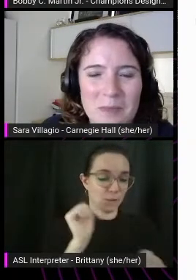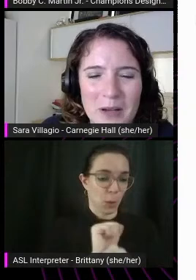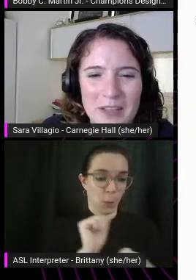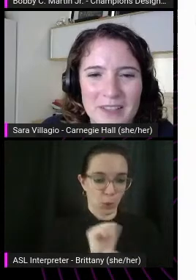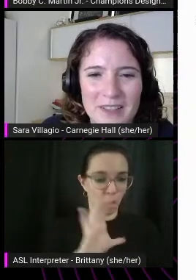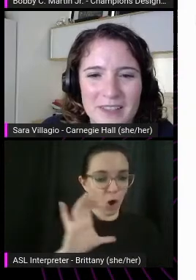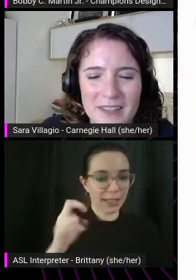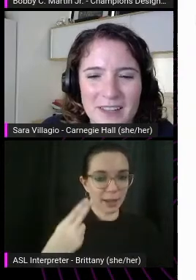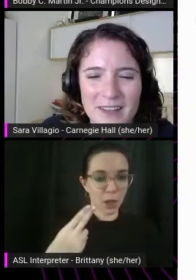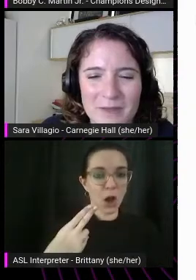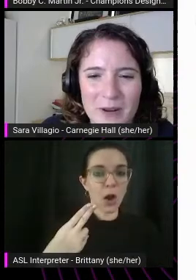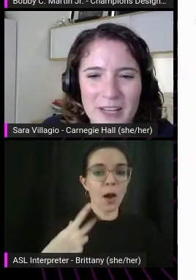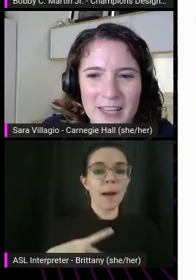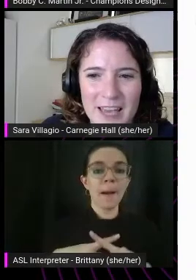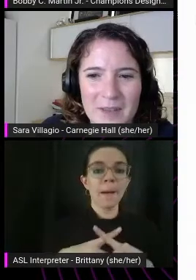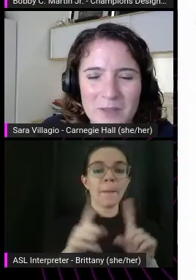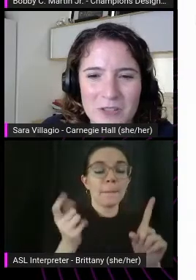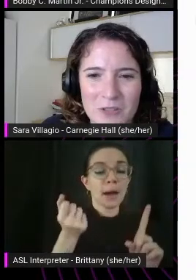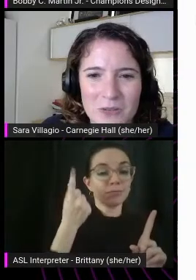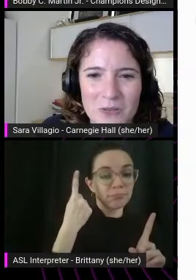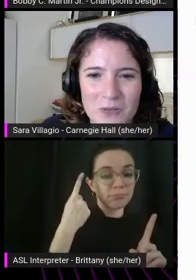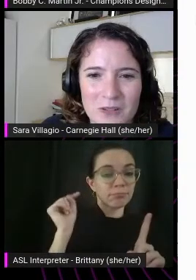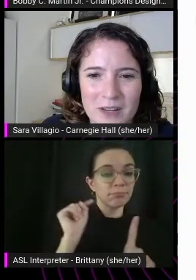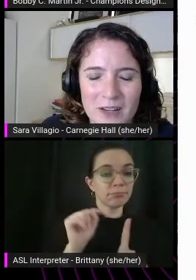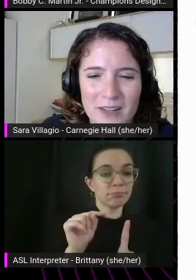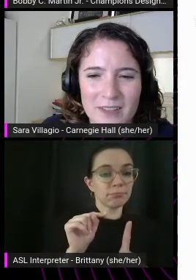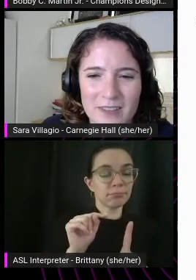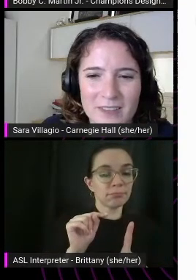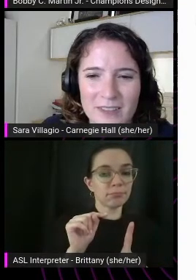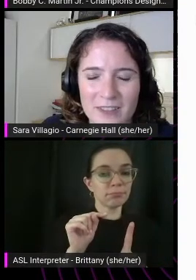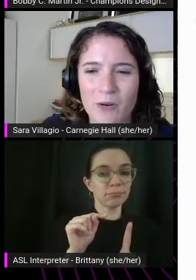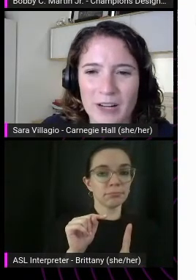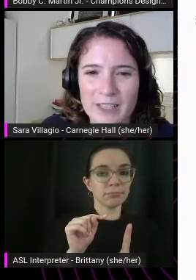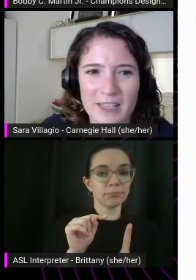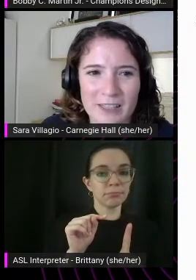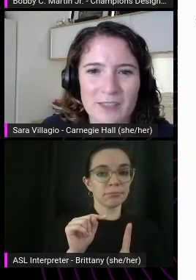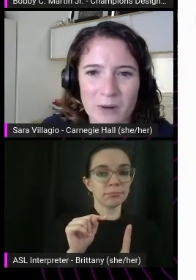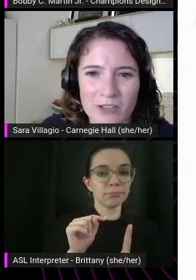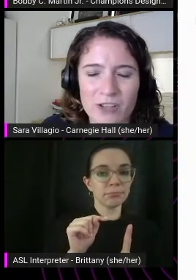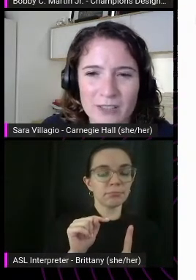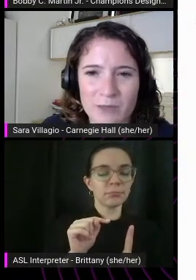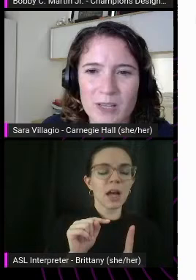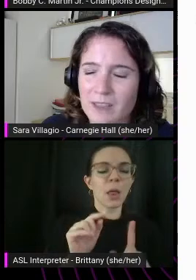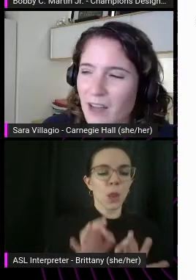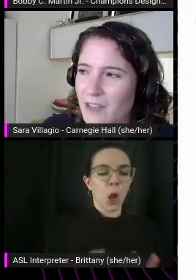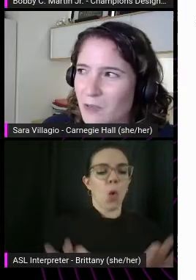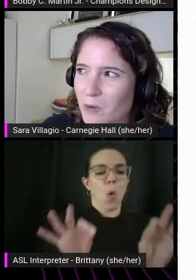But, when it came to the core identity of this project, we had gotten to a